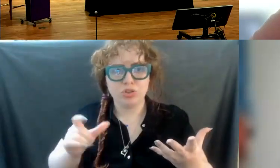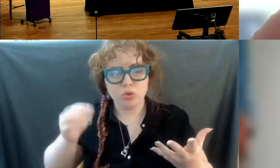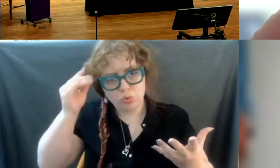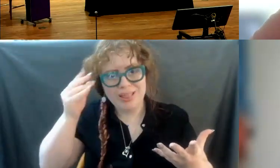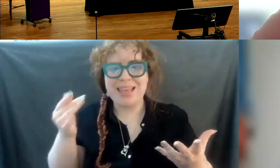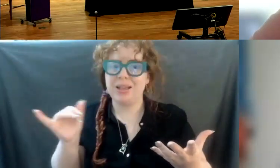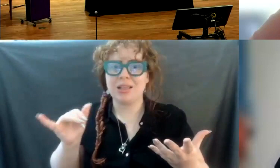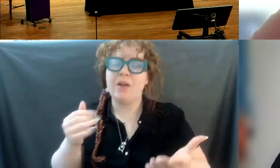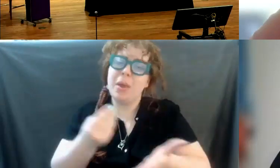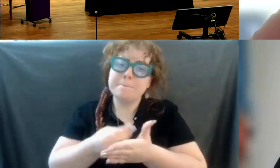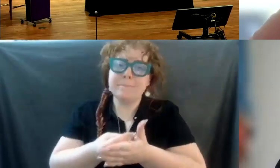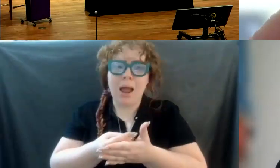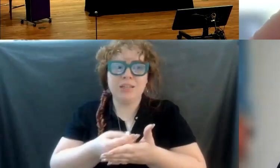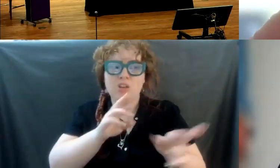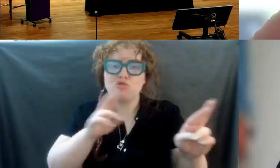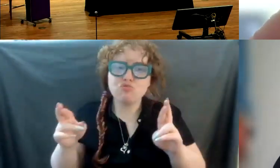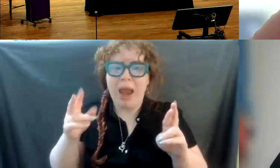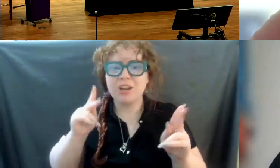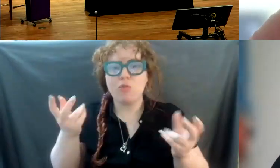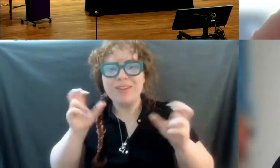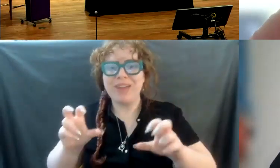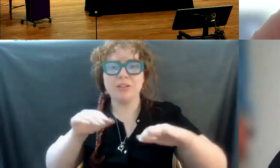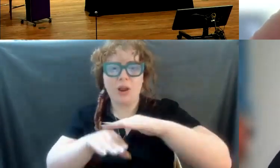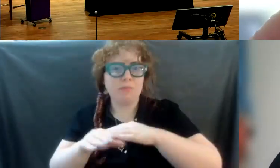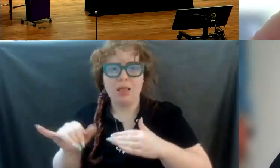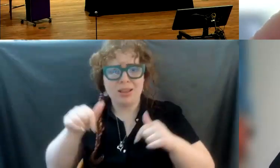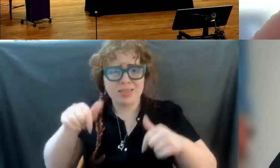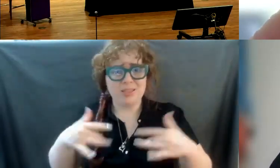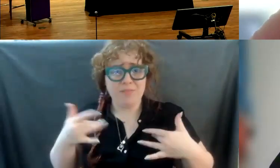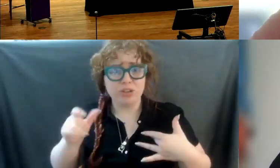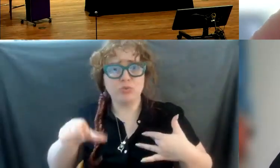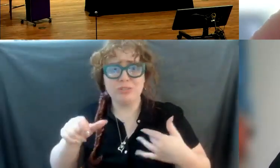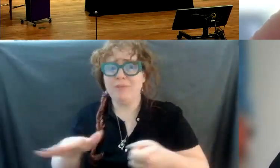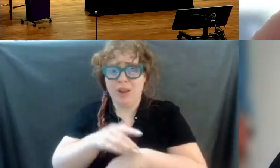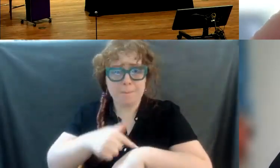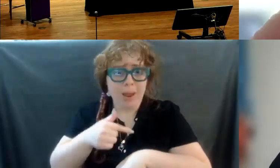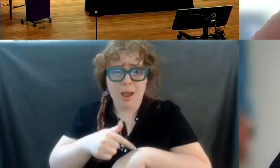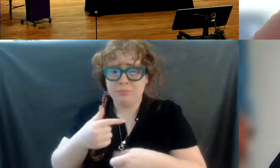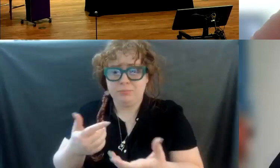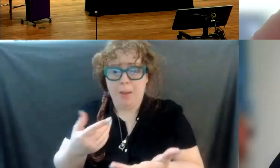there had to be an investment in making sure that different elements of the event were accessible. Same thing with any organization